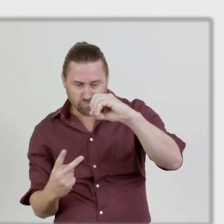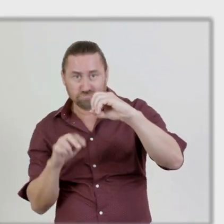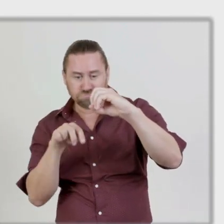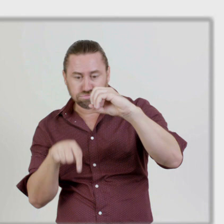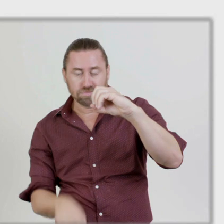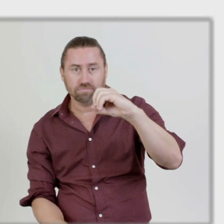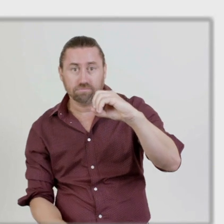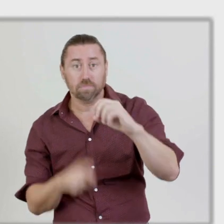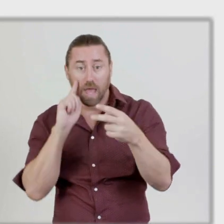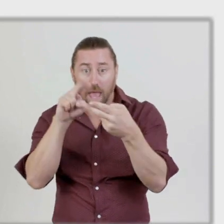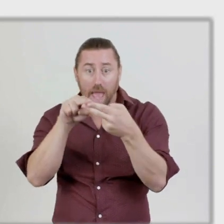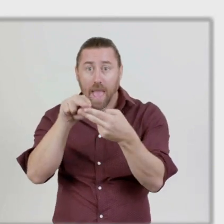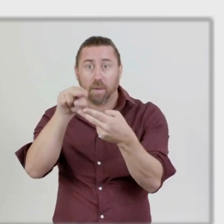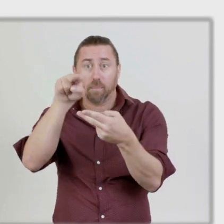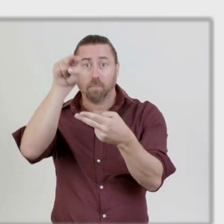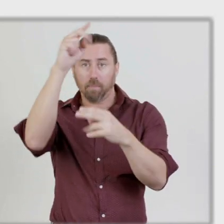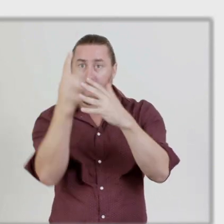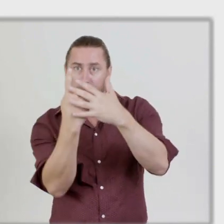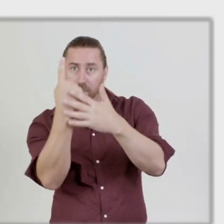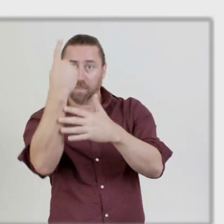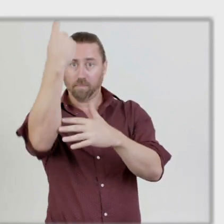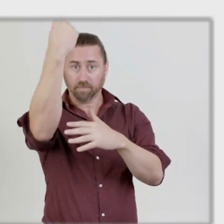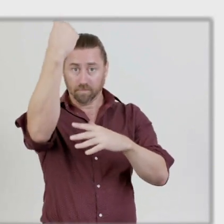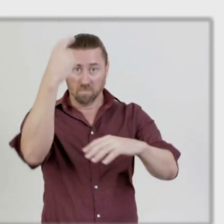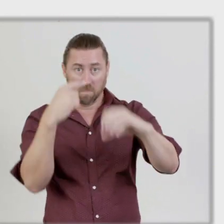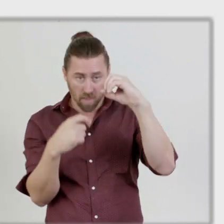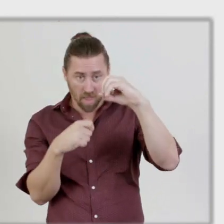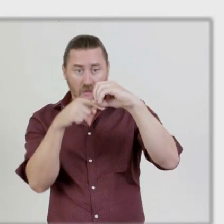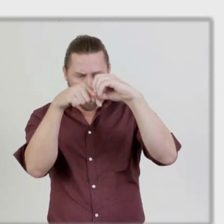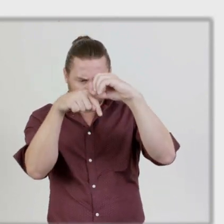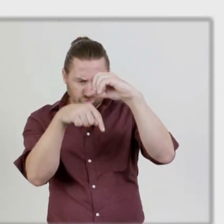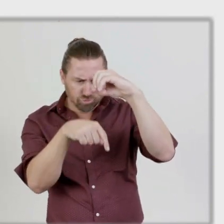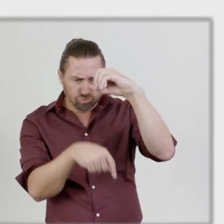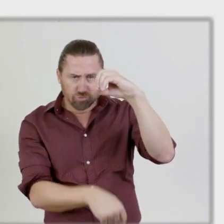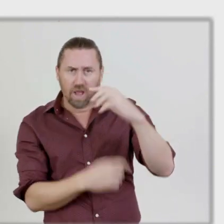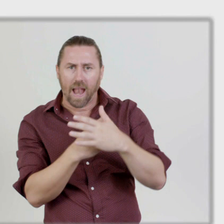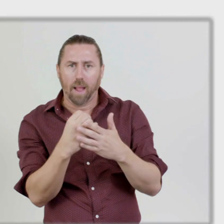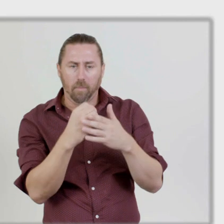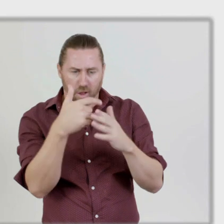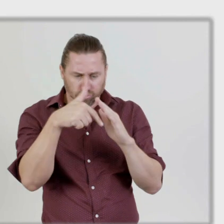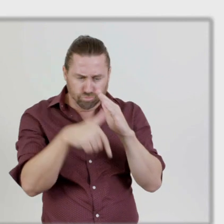Numbers increase moving up the number line, and decrease moving down the number line.